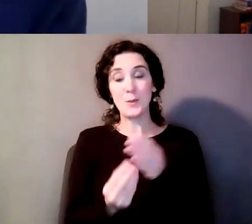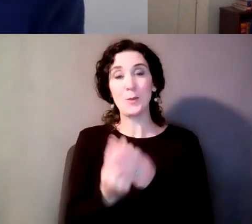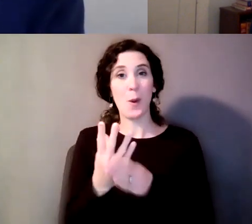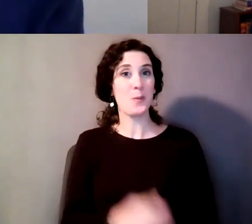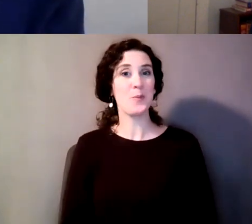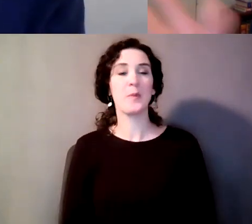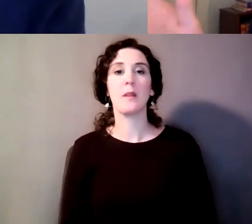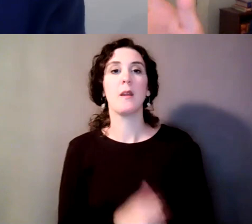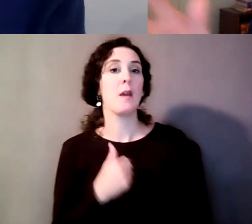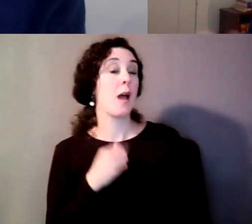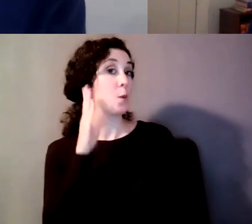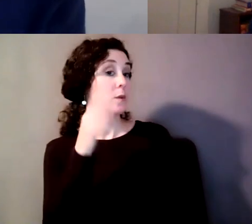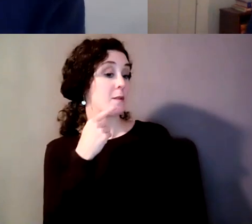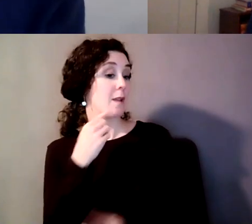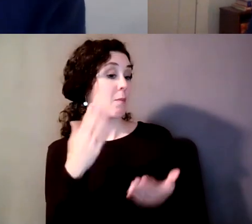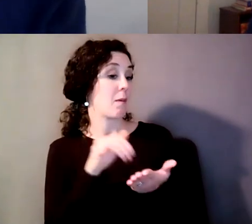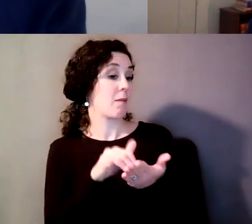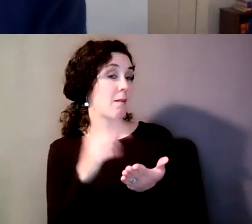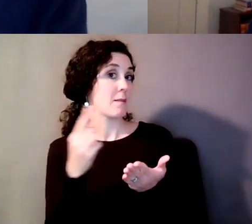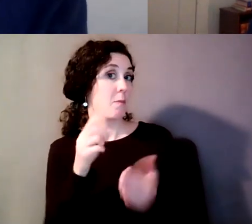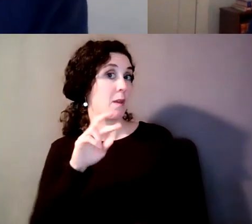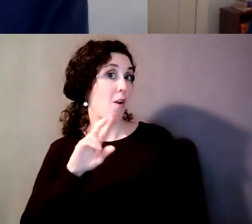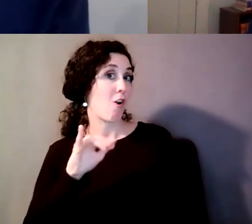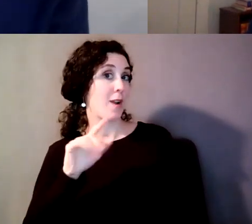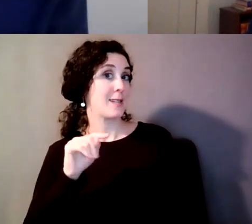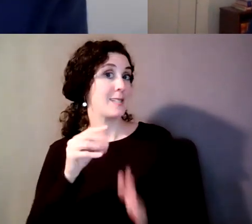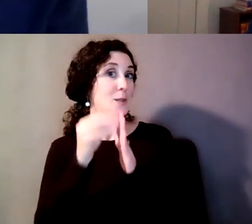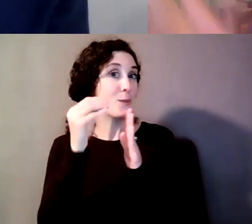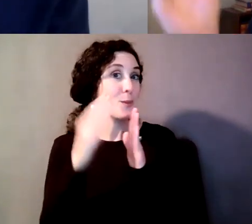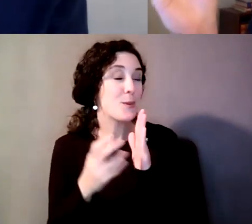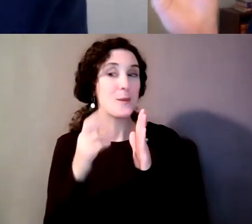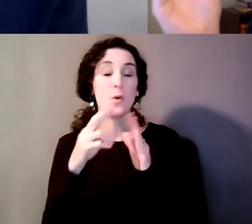I was going to say maybe that is something RIT students are alumni can work out.